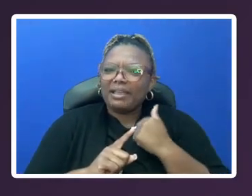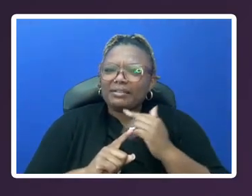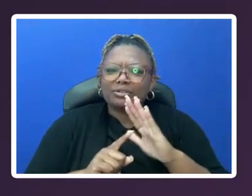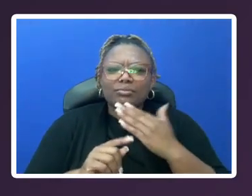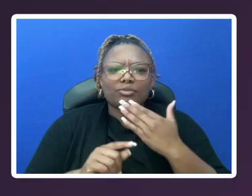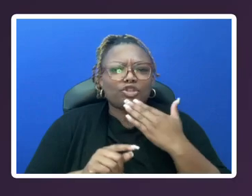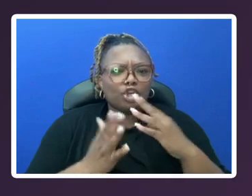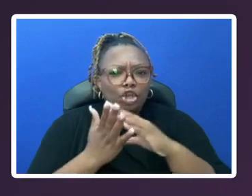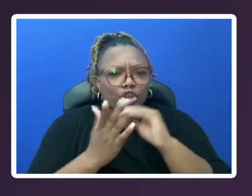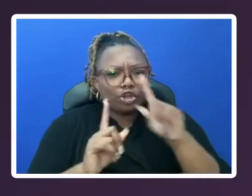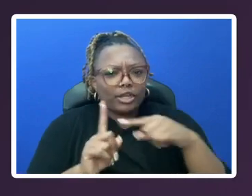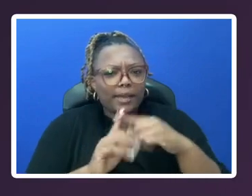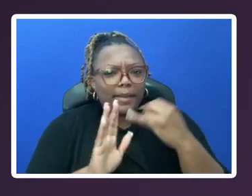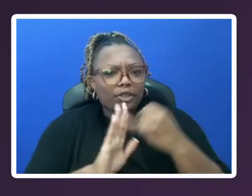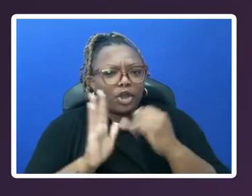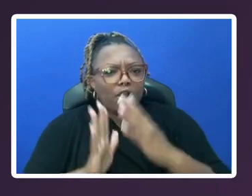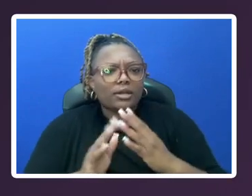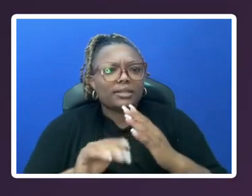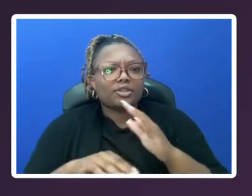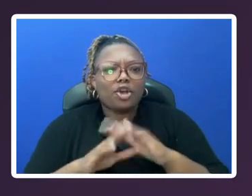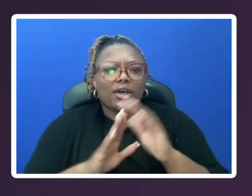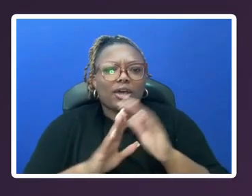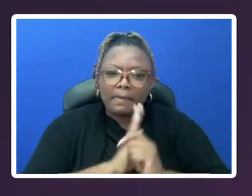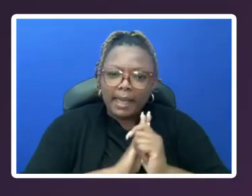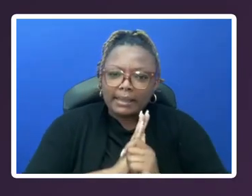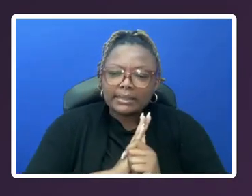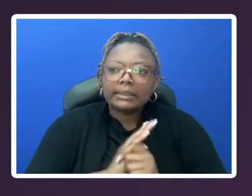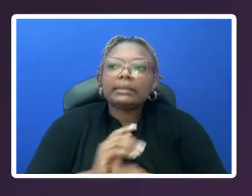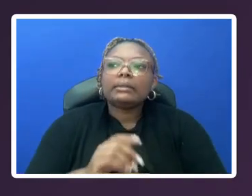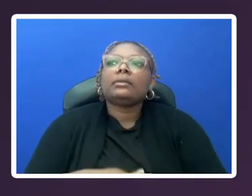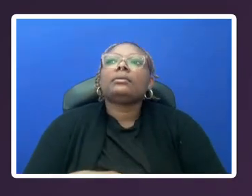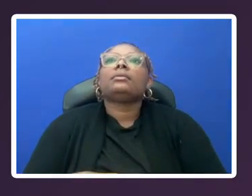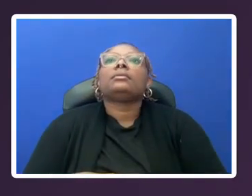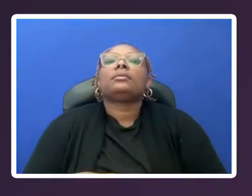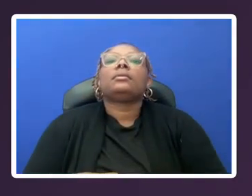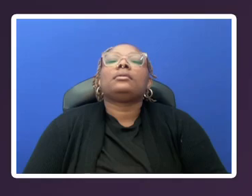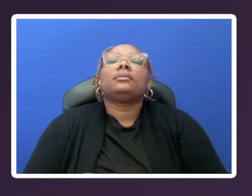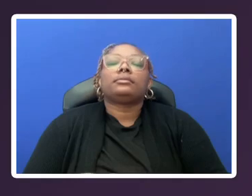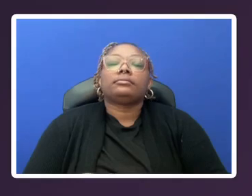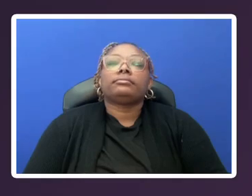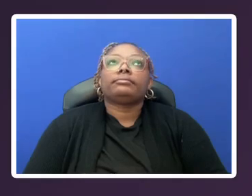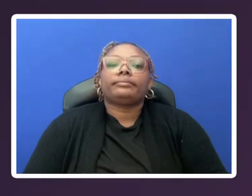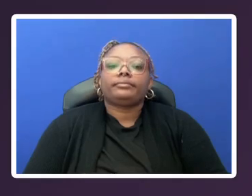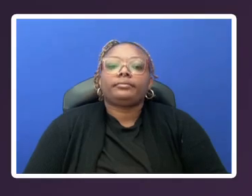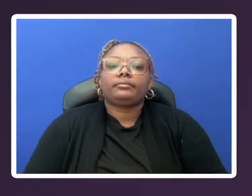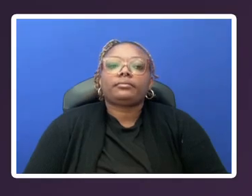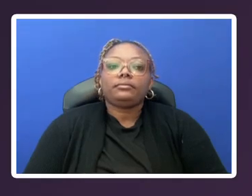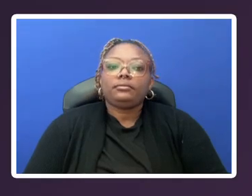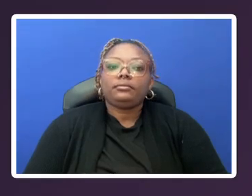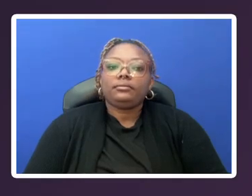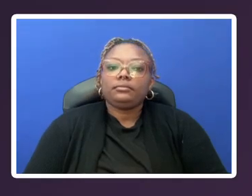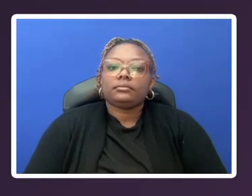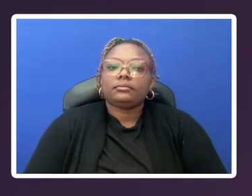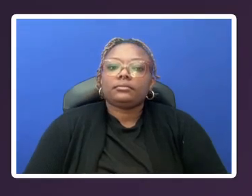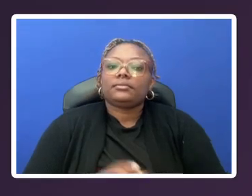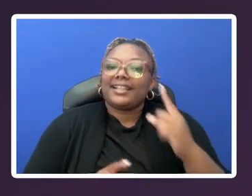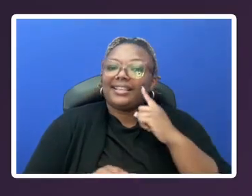our magazine and a lot there. So, I think that's the first step is just learning about the artist.